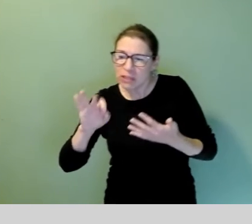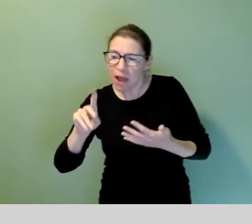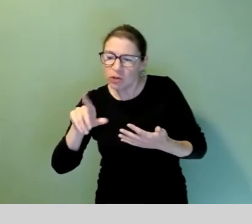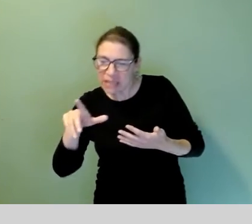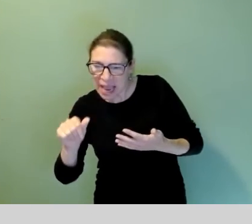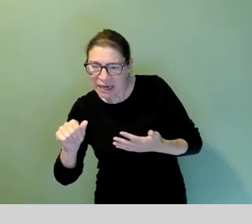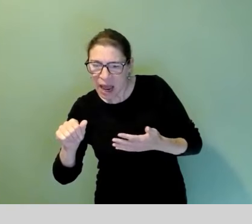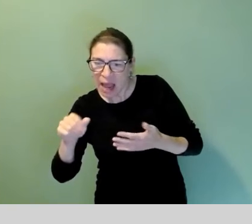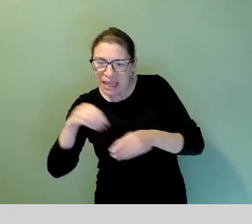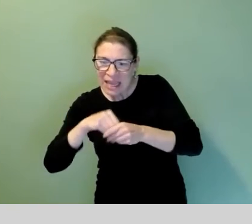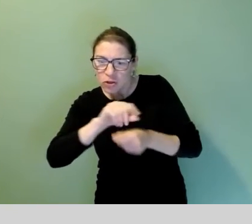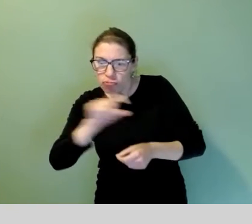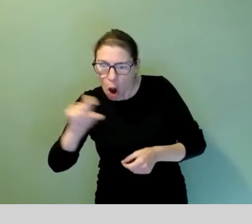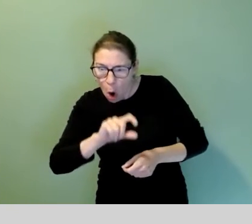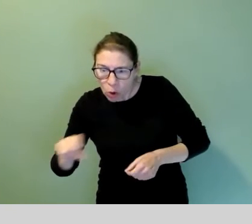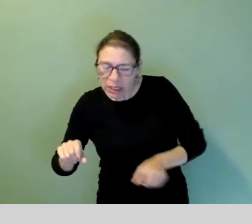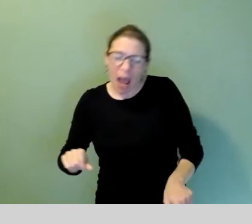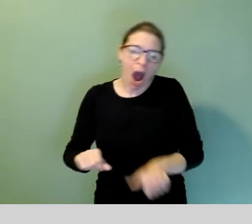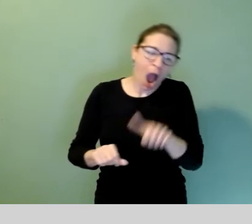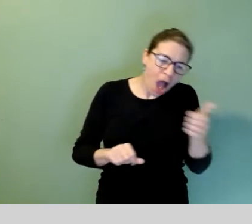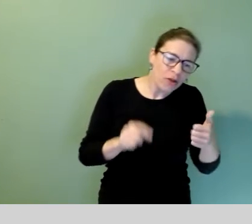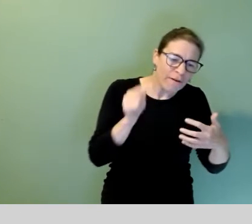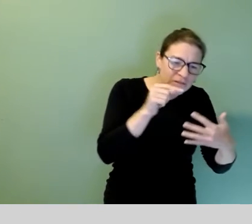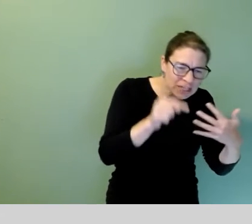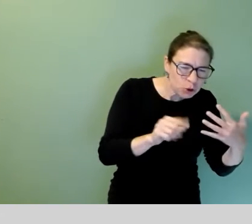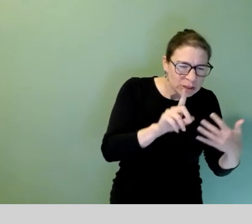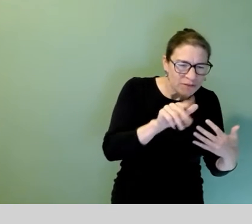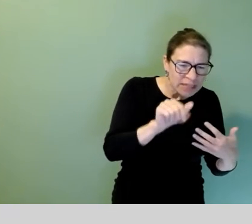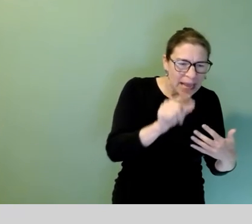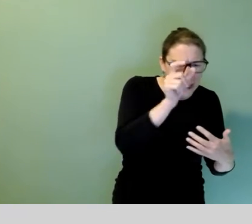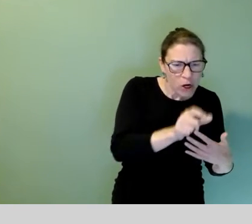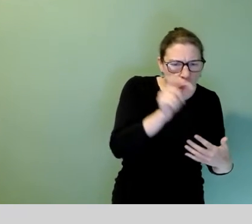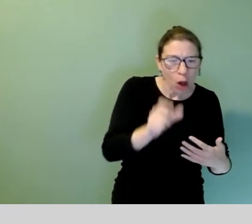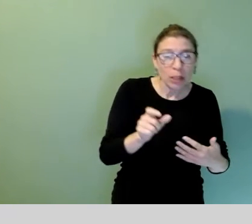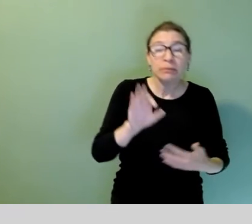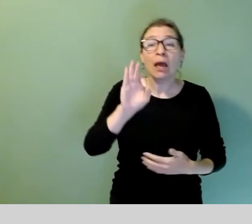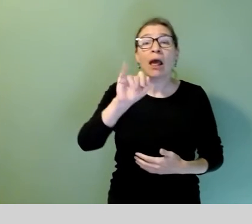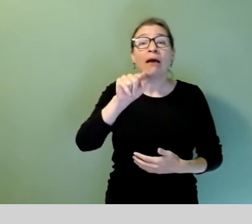And other features that data, if you want aligned around the columns. Figure level functions, as we mentioned